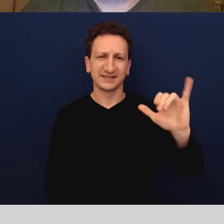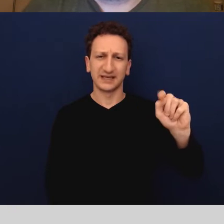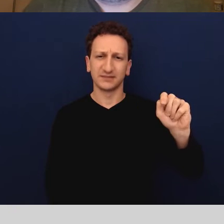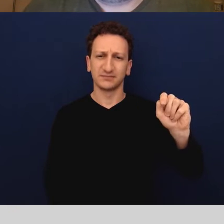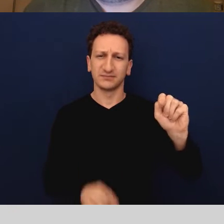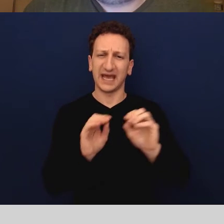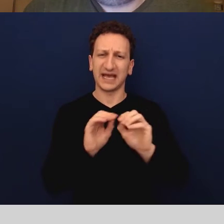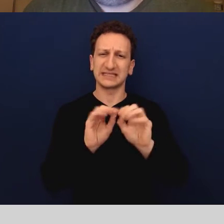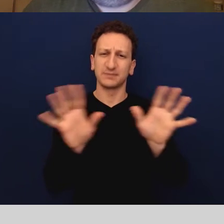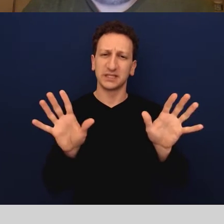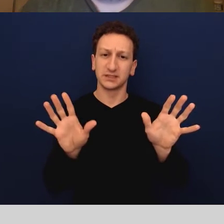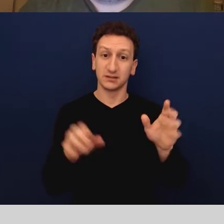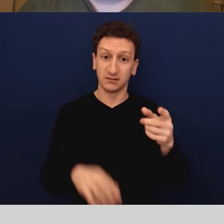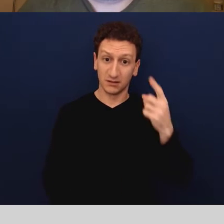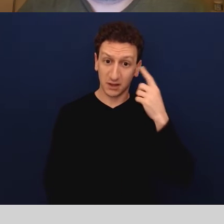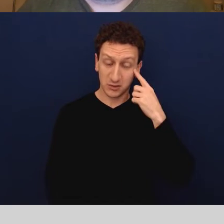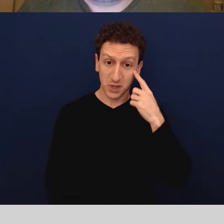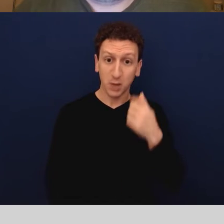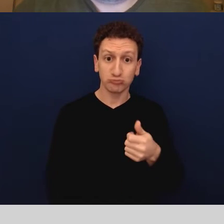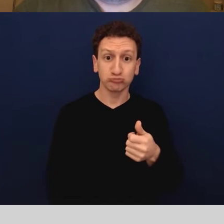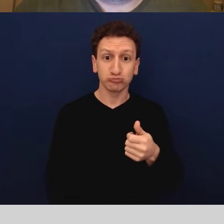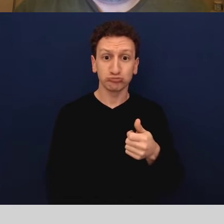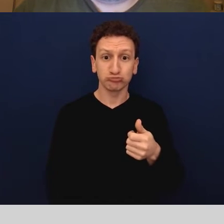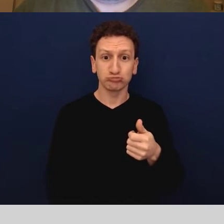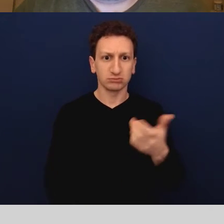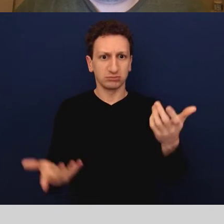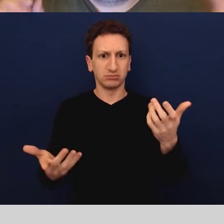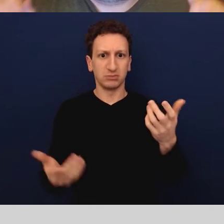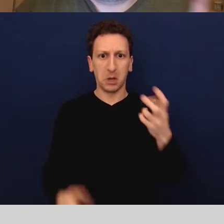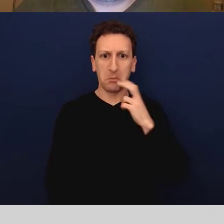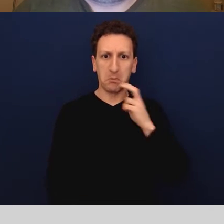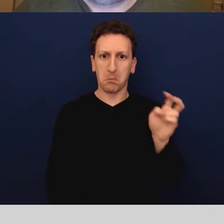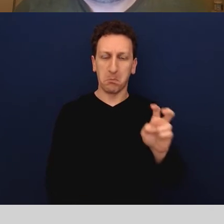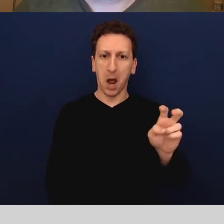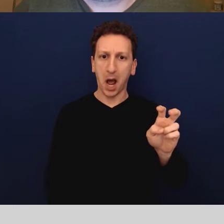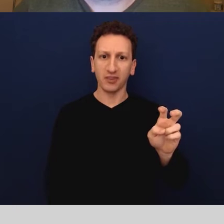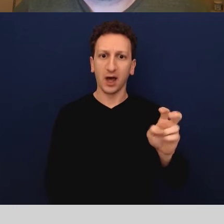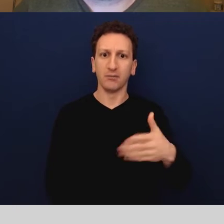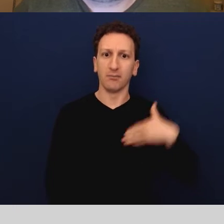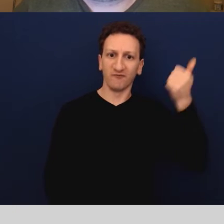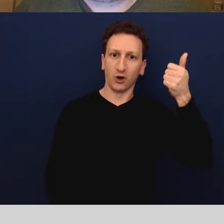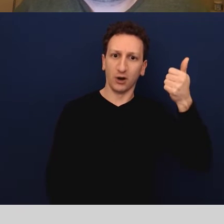you might be thinking that's great than a Python. Explicit is better than implicit.